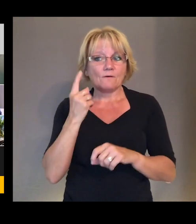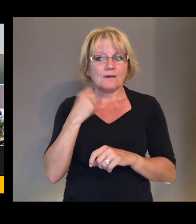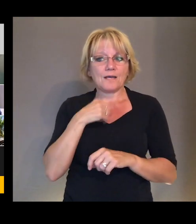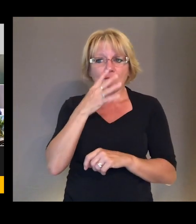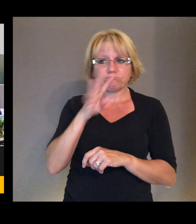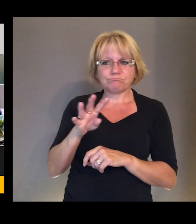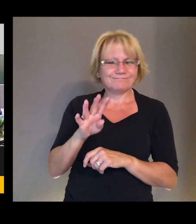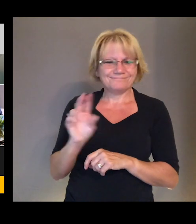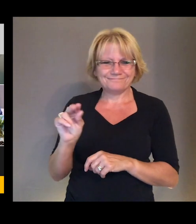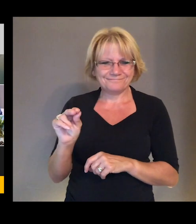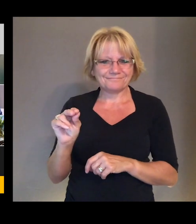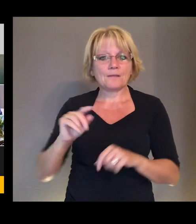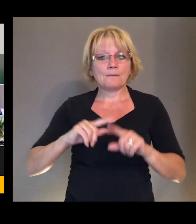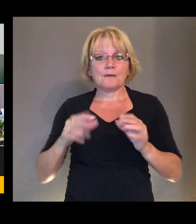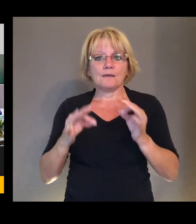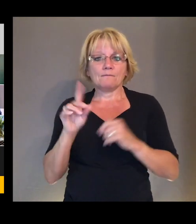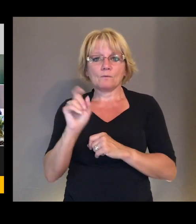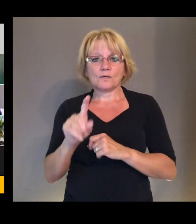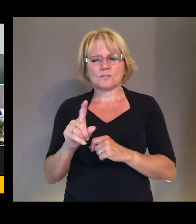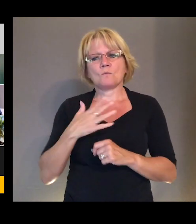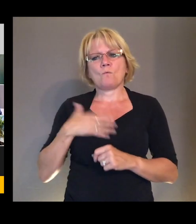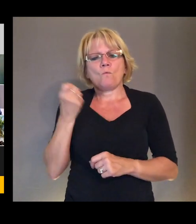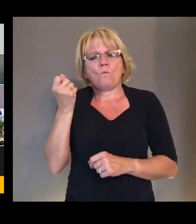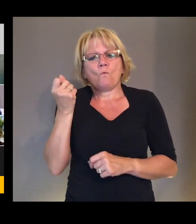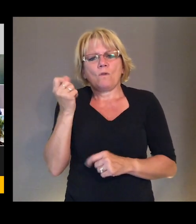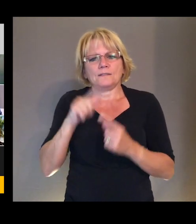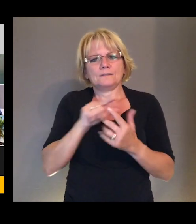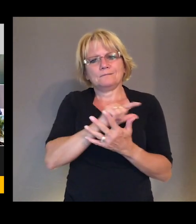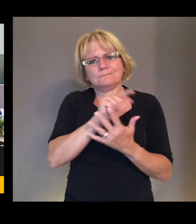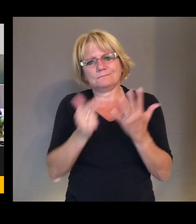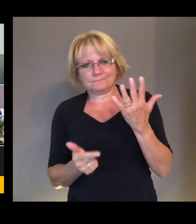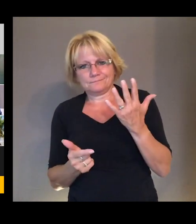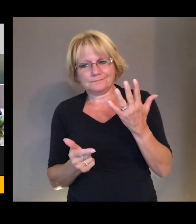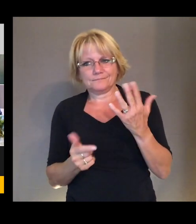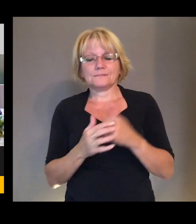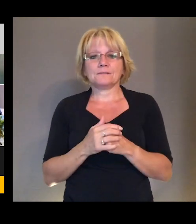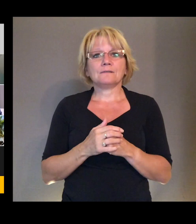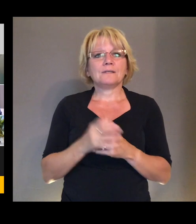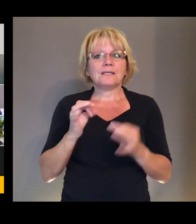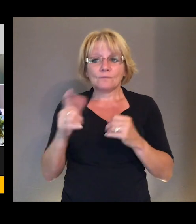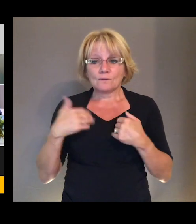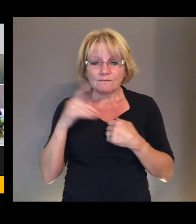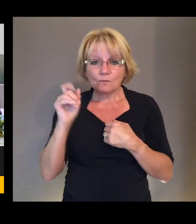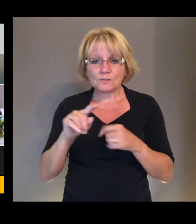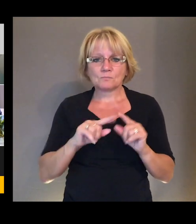So just be aware of that. So I'm not ignoring you, if you do have a question, just please do that. Also, if you do have a question privately